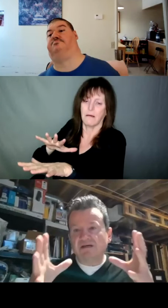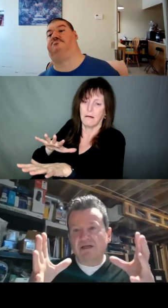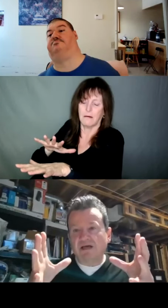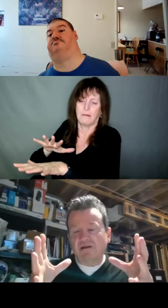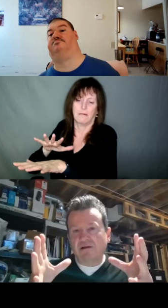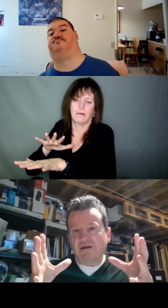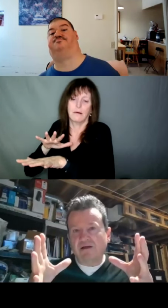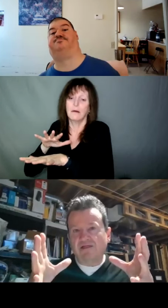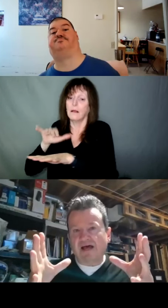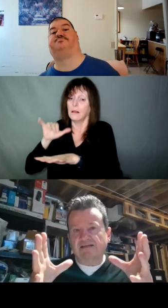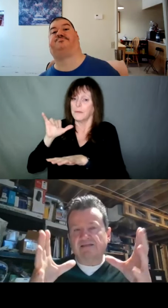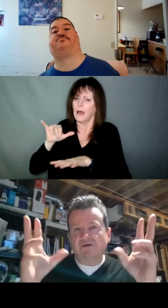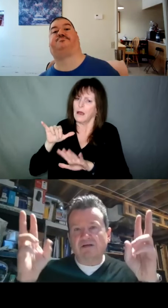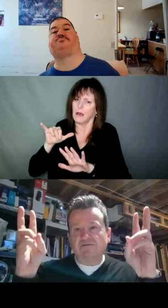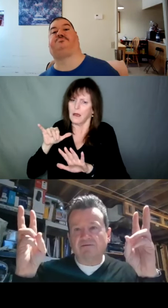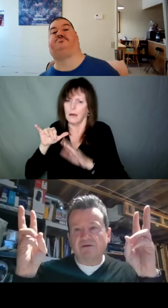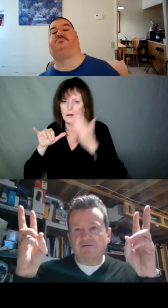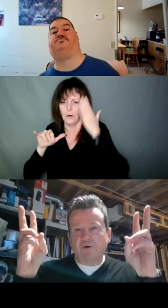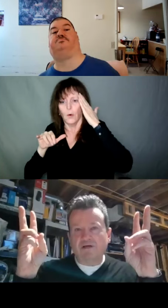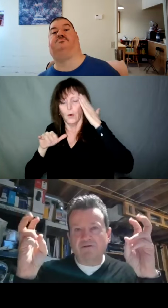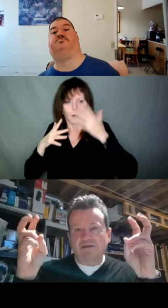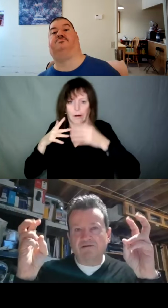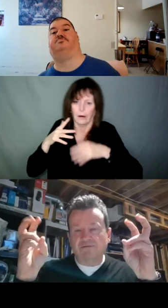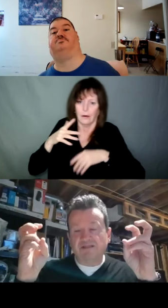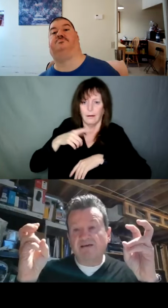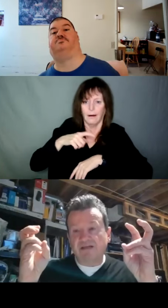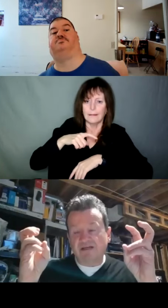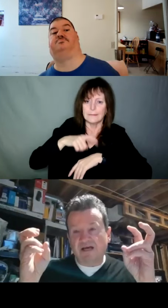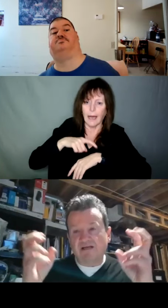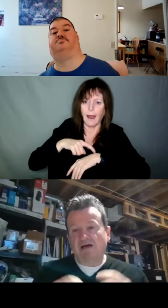is the benefit .